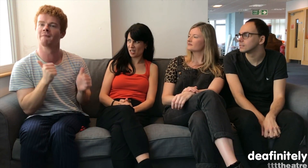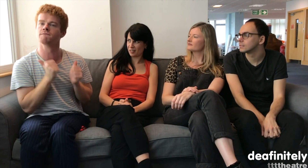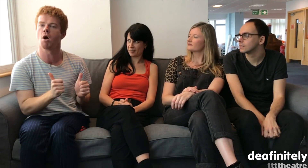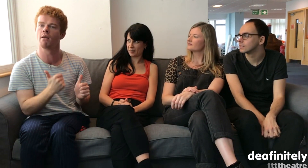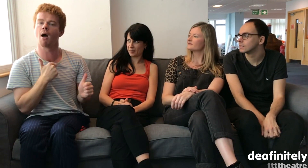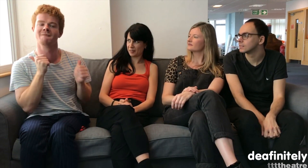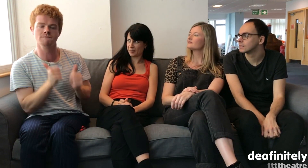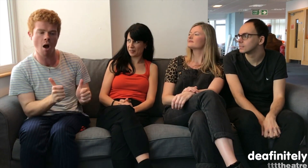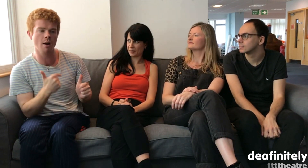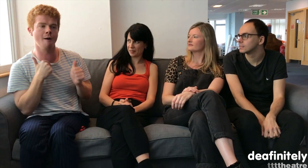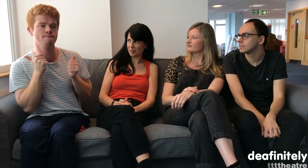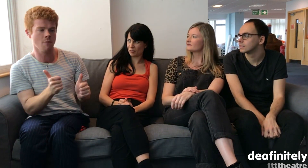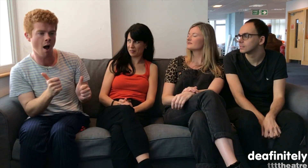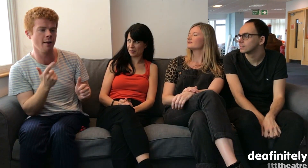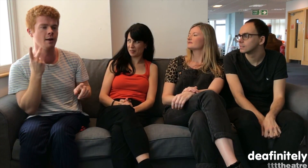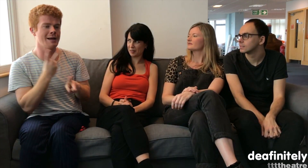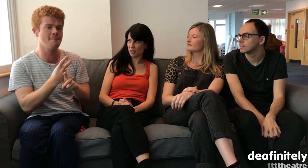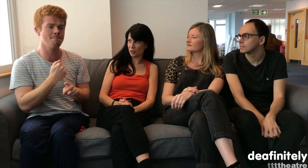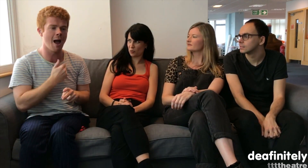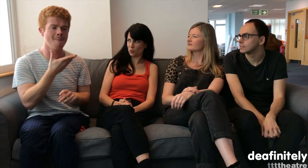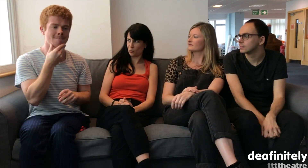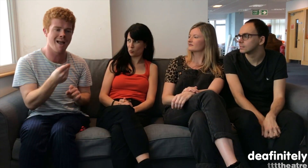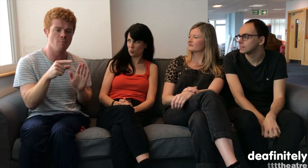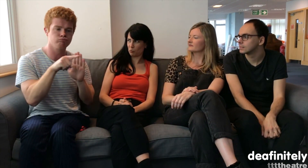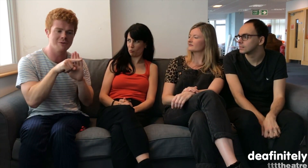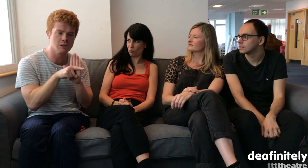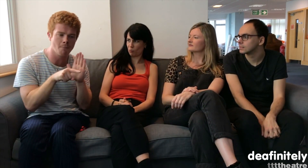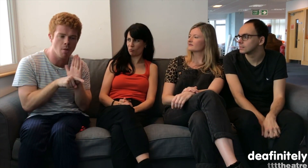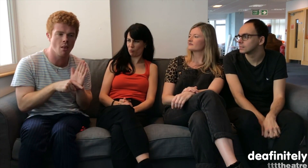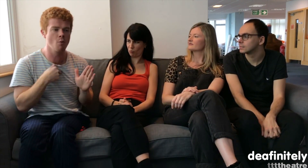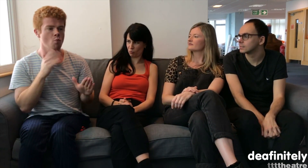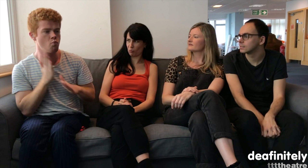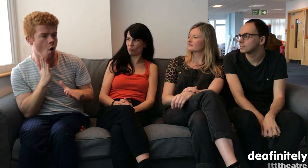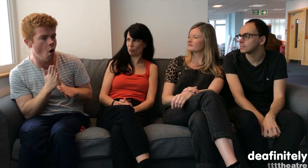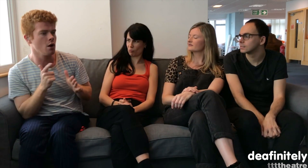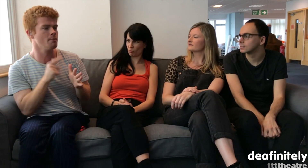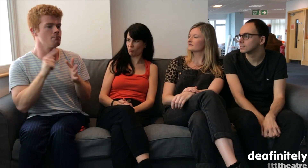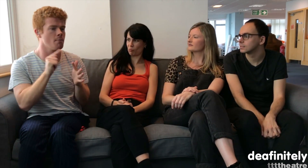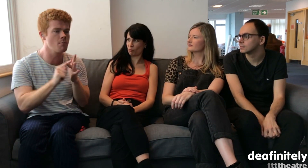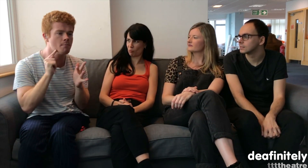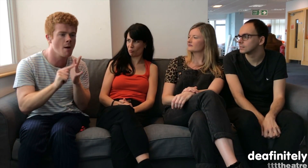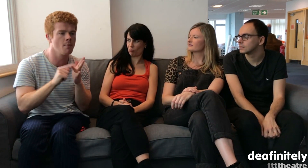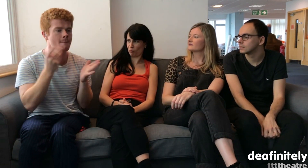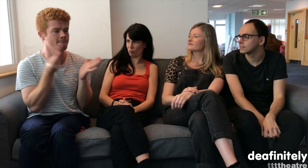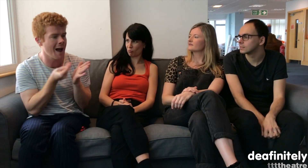going and say I'm fine I'm fine in that very stoic male way I know I need to